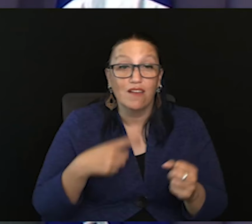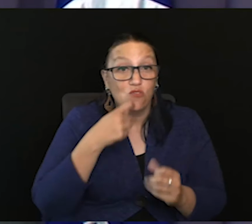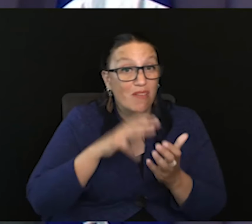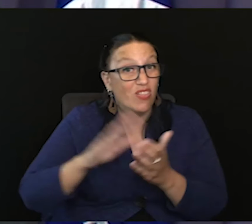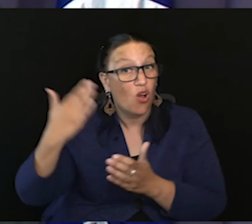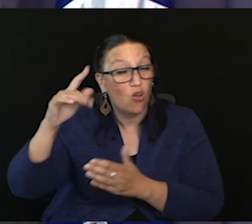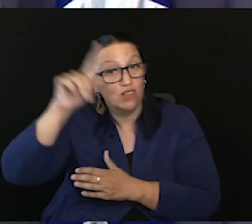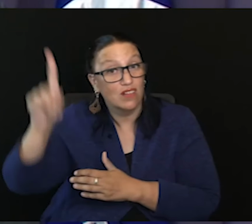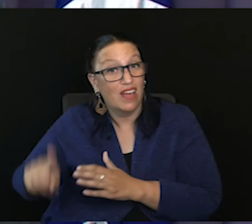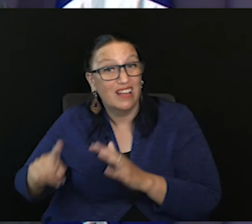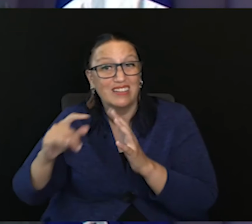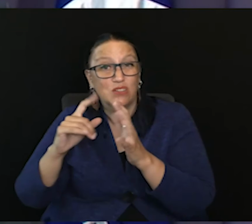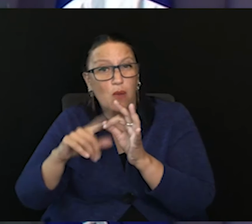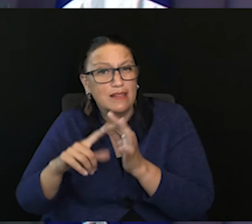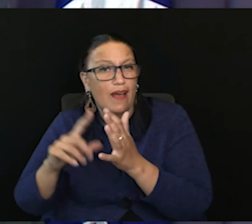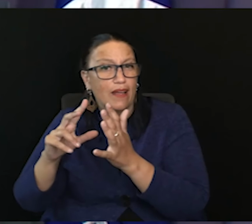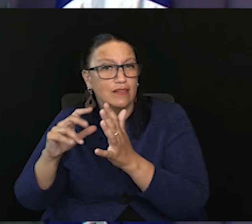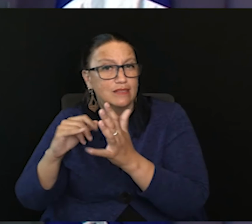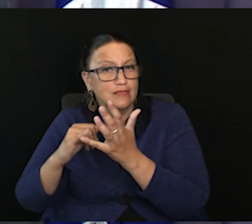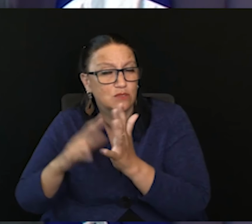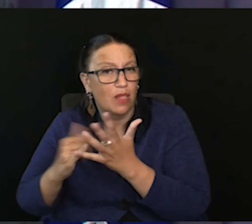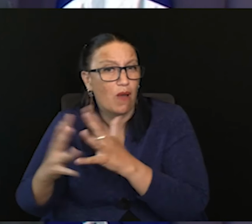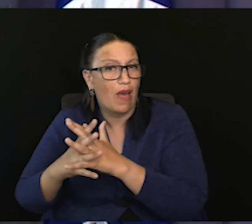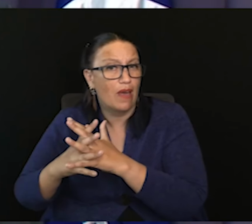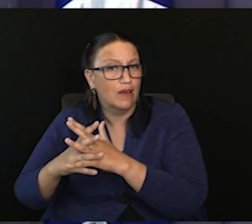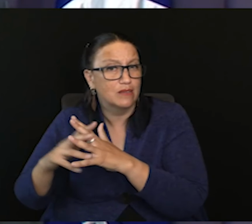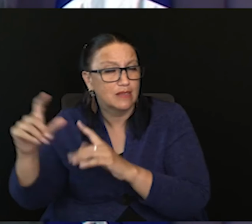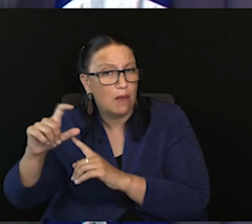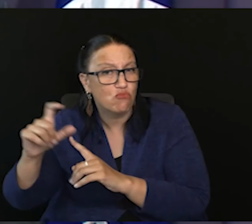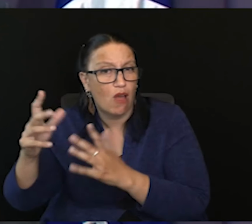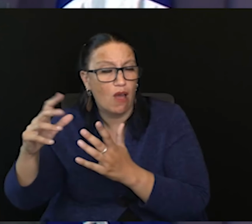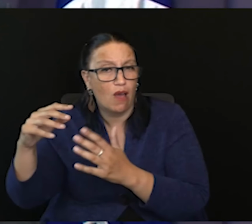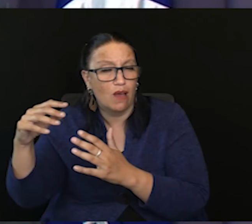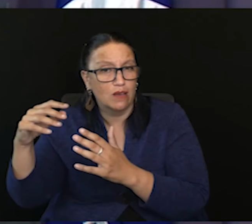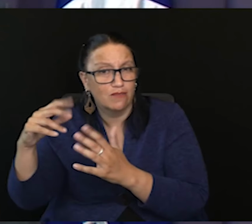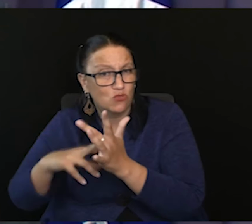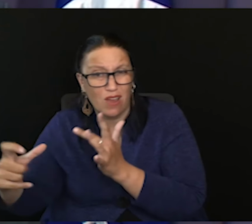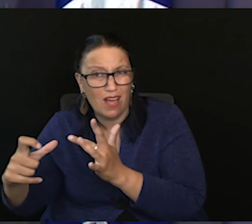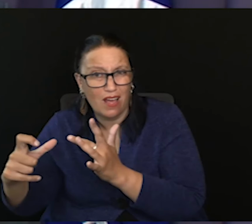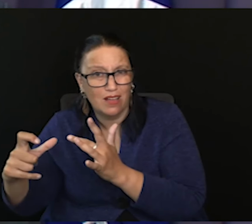of the eastern states were several months ago. But of course, here in Canberra and in Melbourne and in